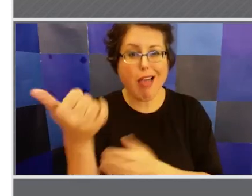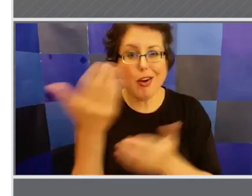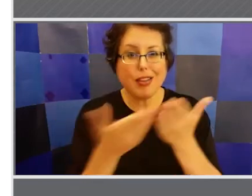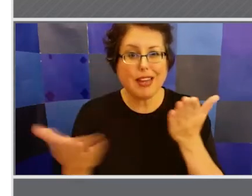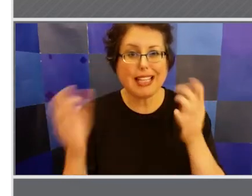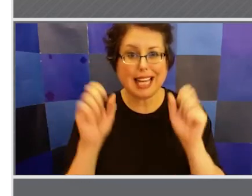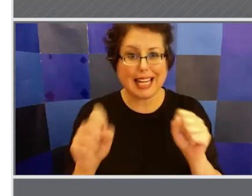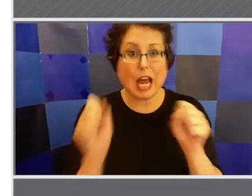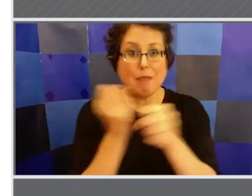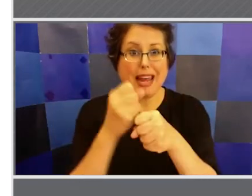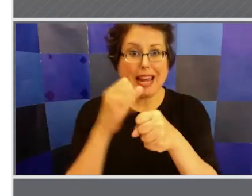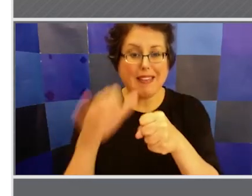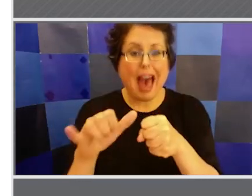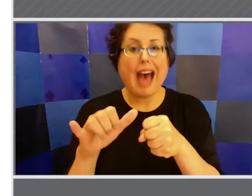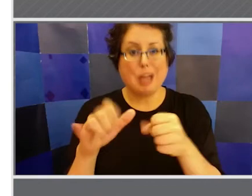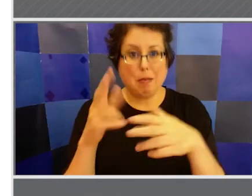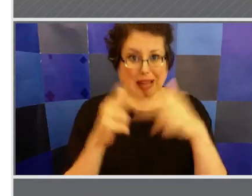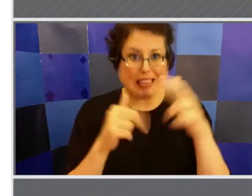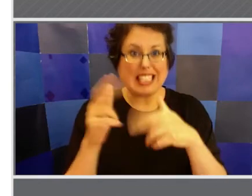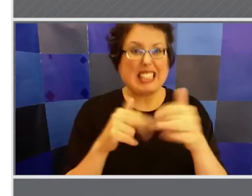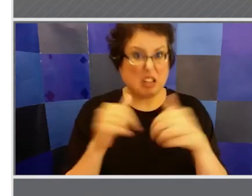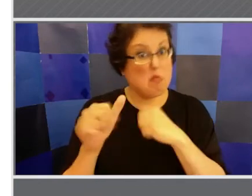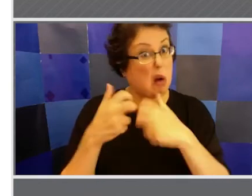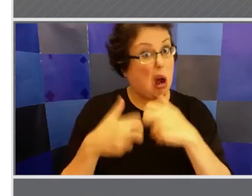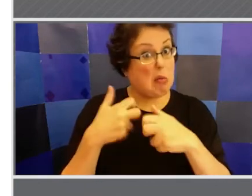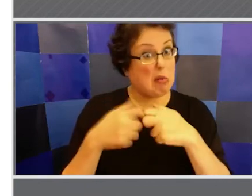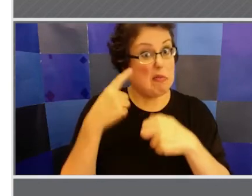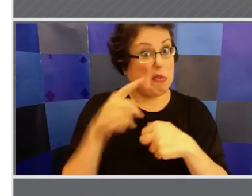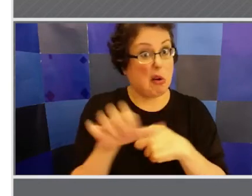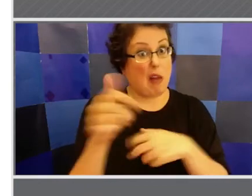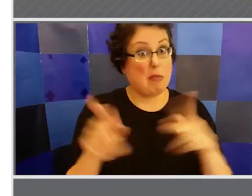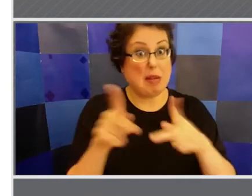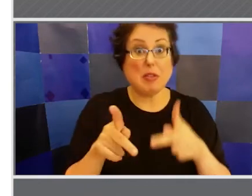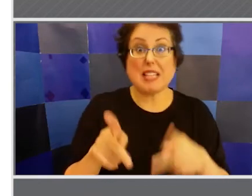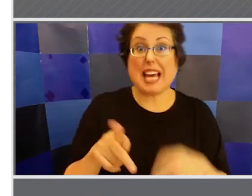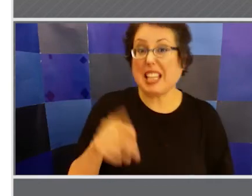building a nuisance to neighbors from pests rodent problems.